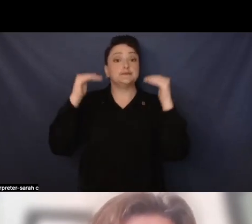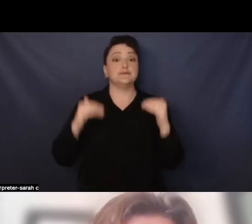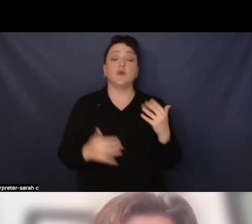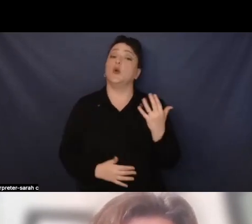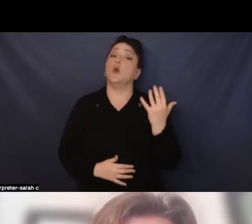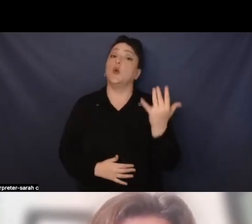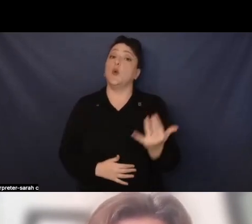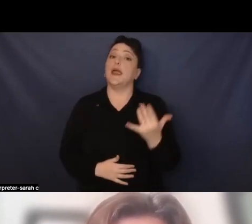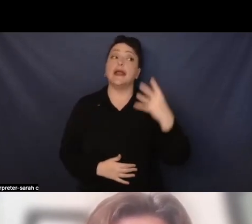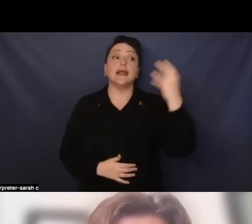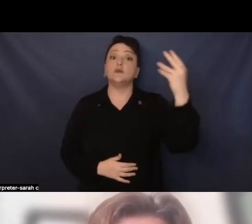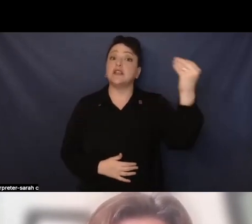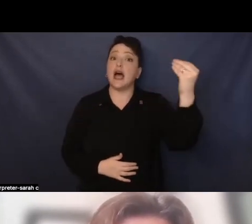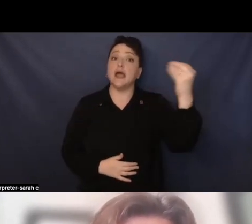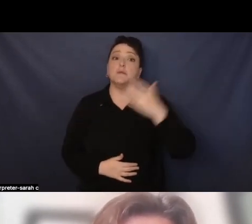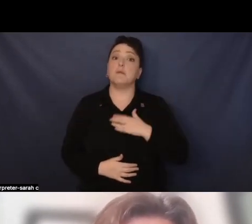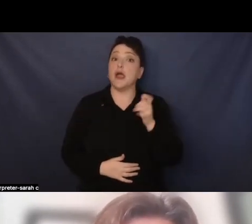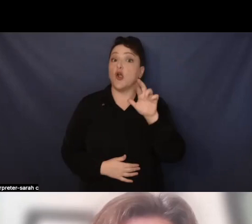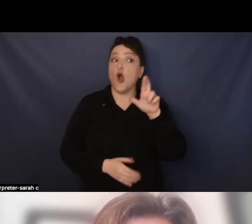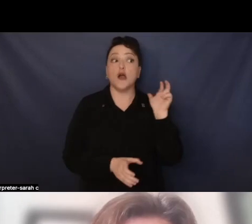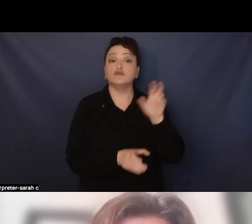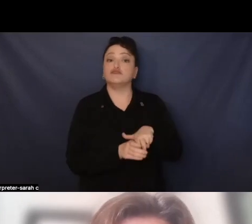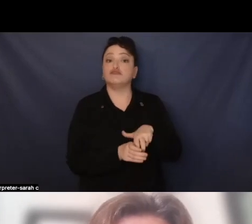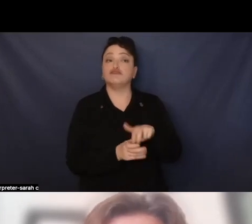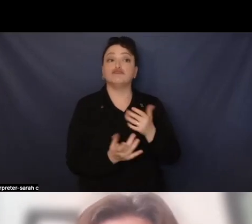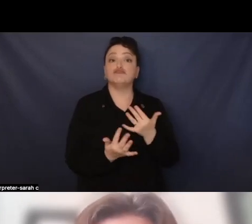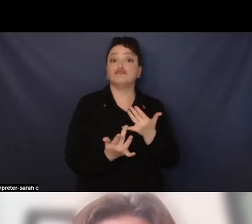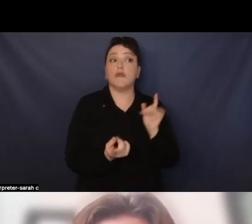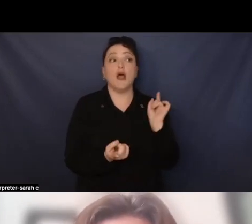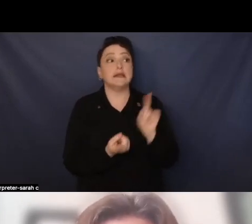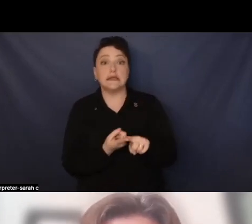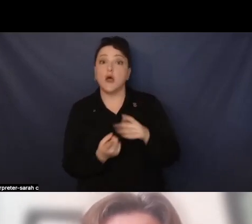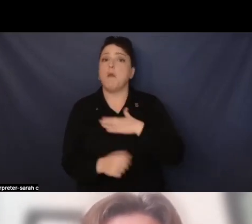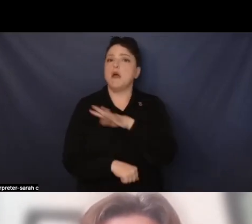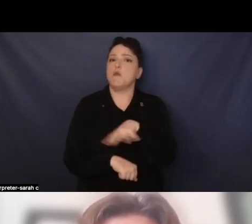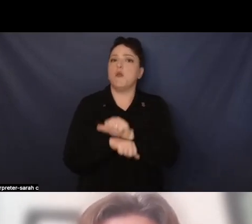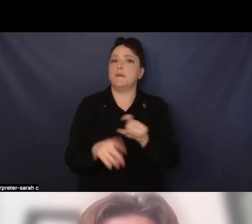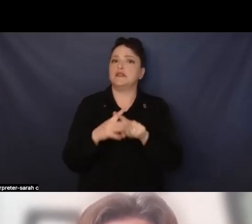the appointment begins. So in other words, having a protocol or a change in policy that